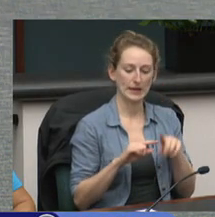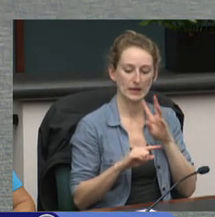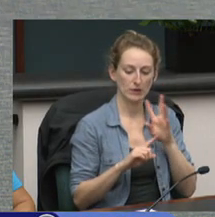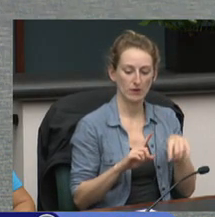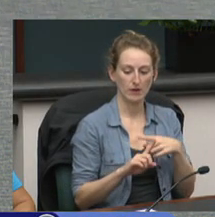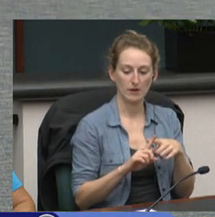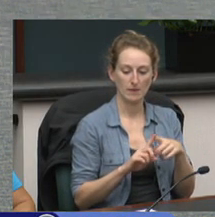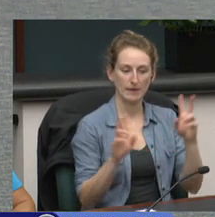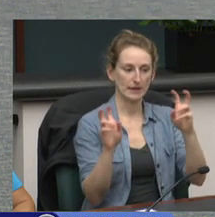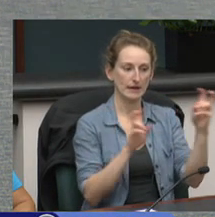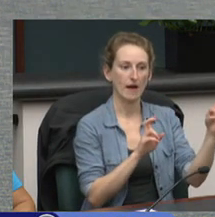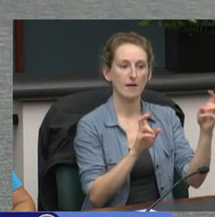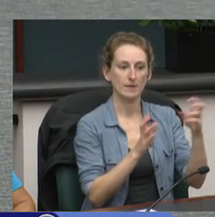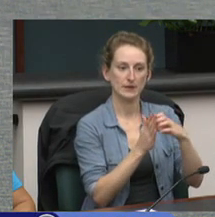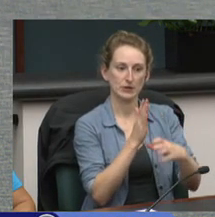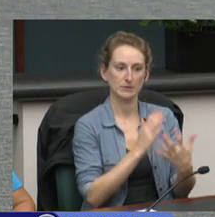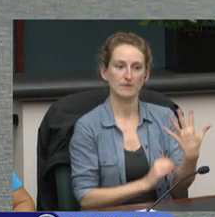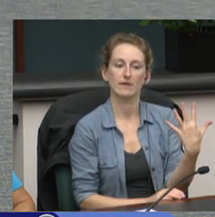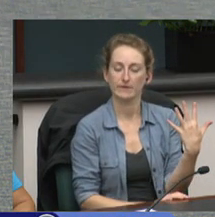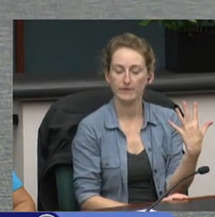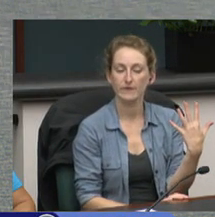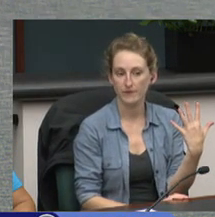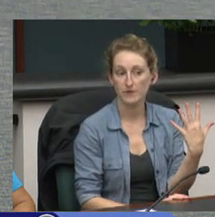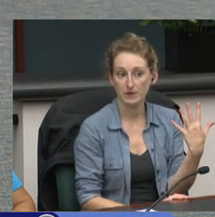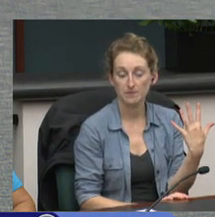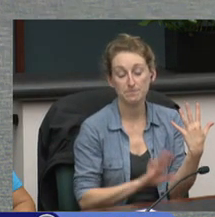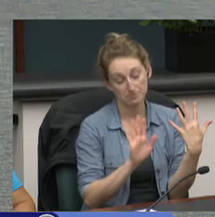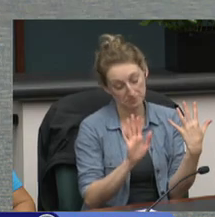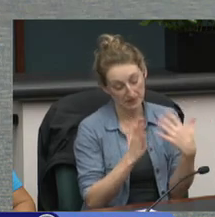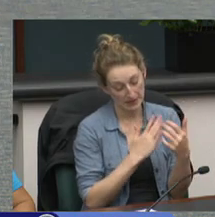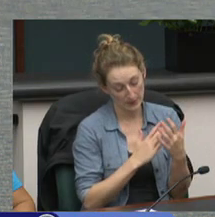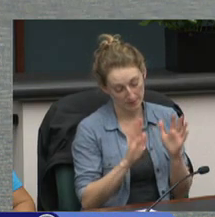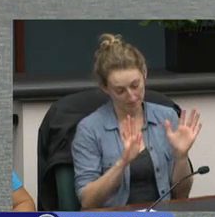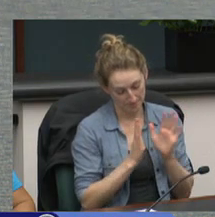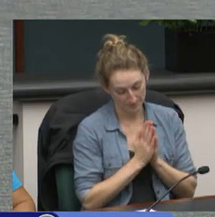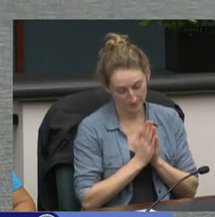what we're saying to chapter 5 be that as it may I have a specific point about